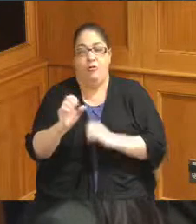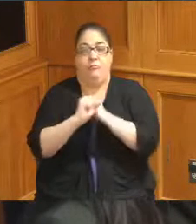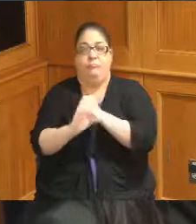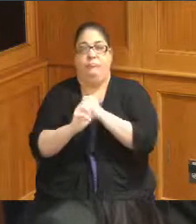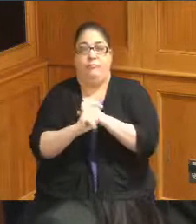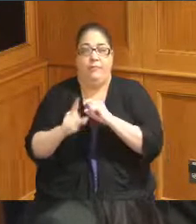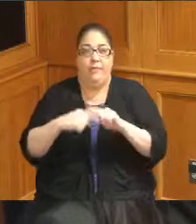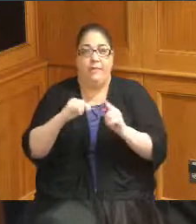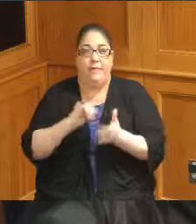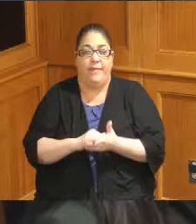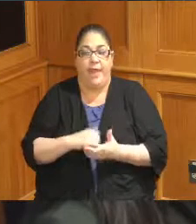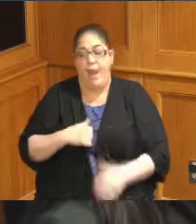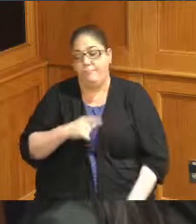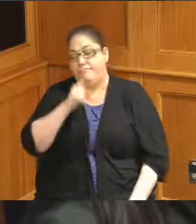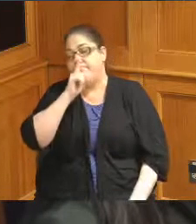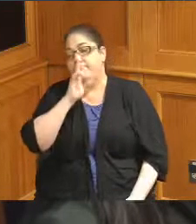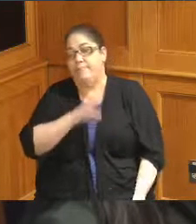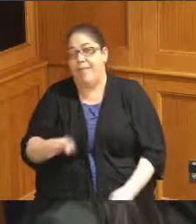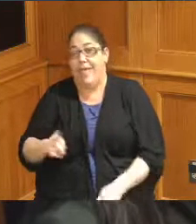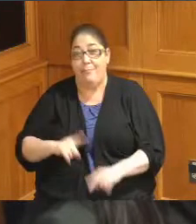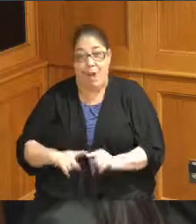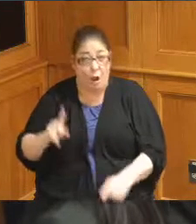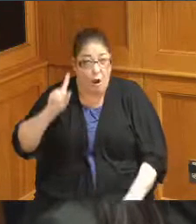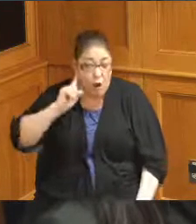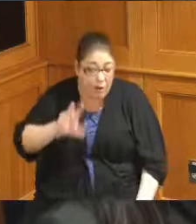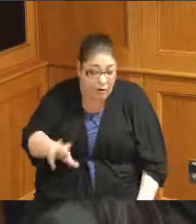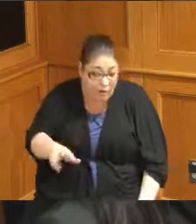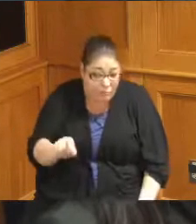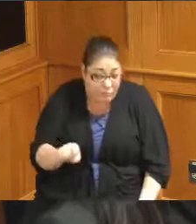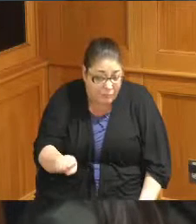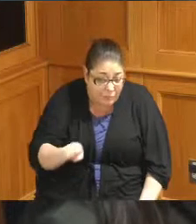I wasn't going to say anything but when I heard on the radio I said well they set it over here I